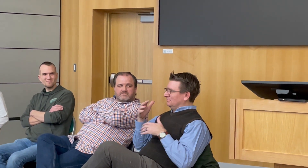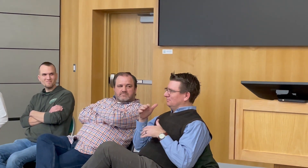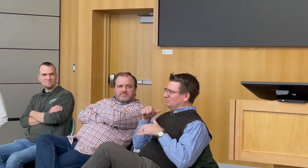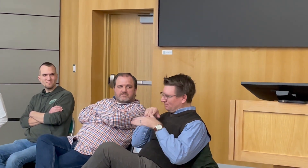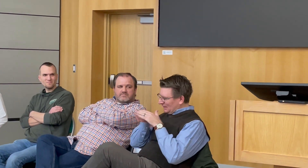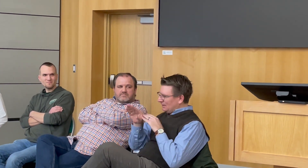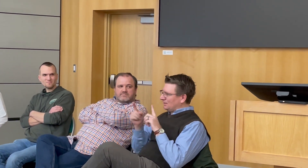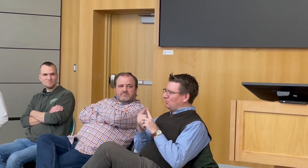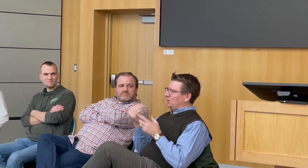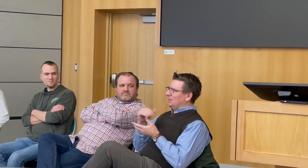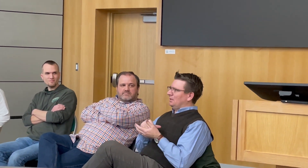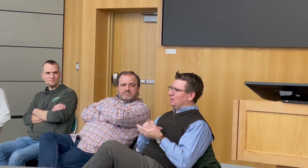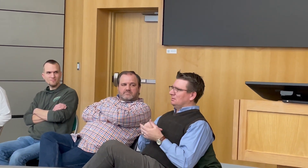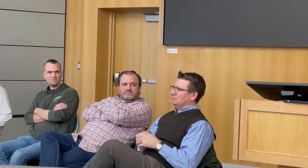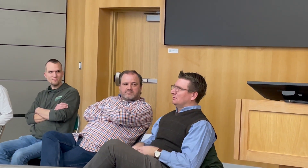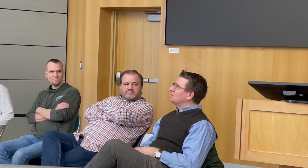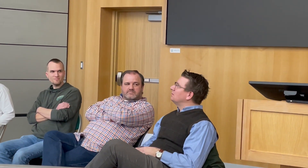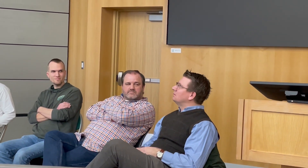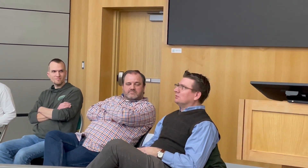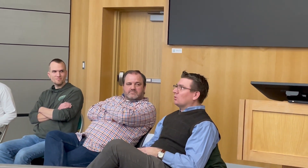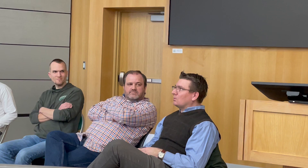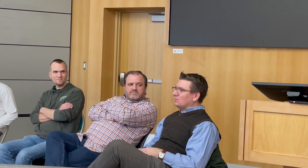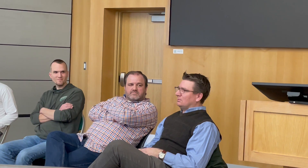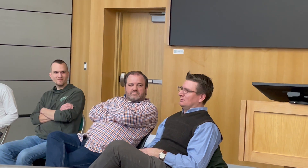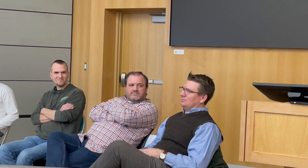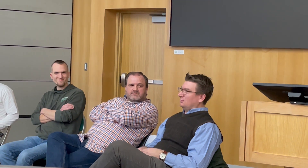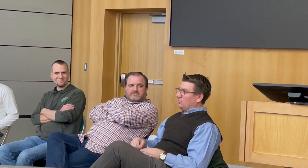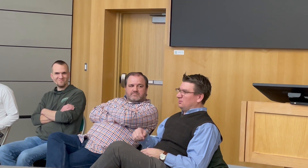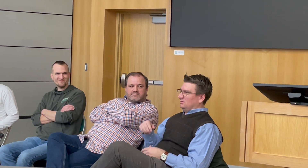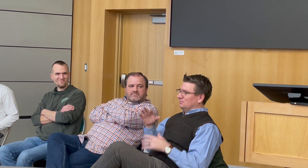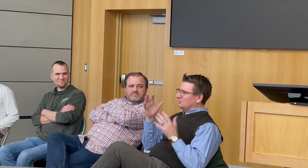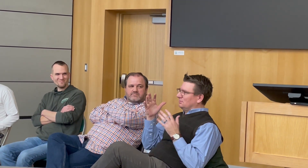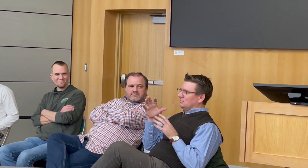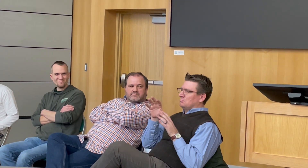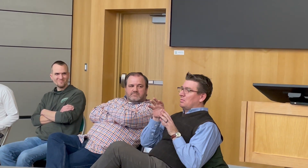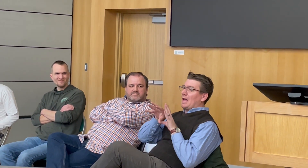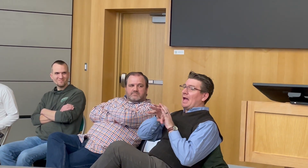hey guy no I don't want that I went back into the temple and I looked at this guy and I said